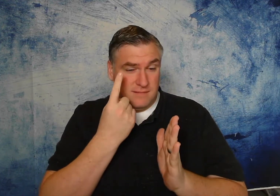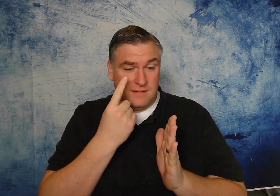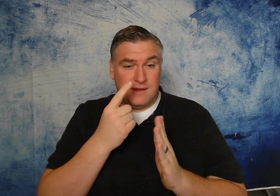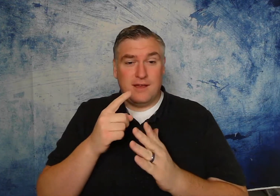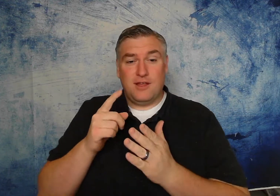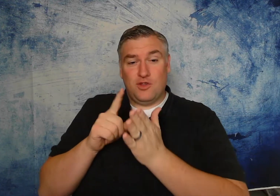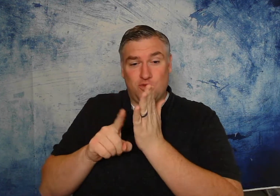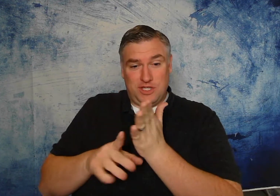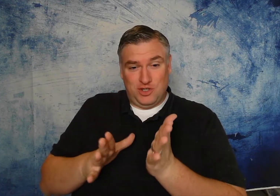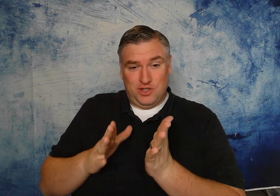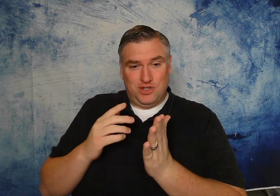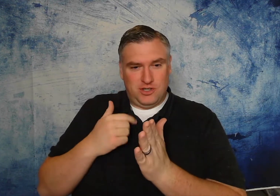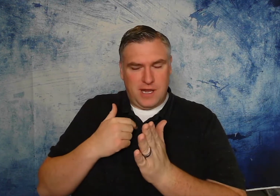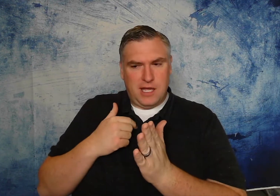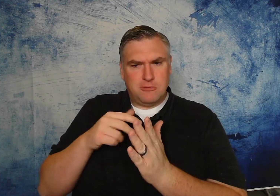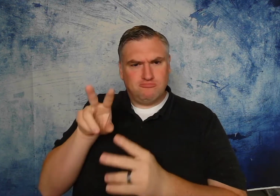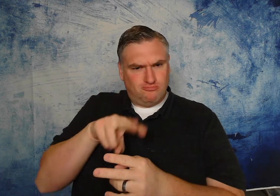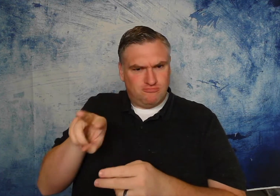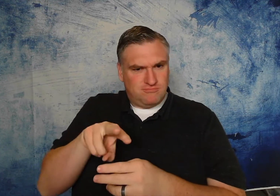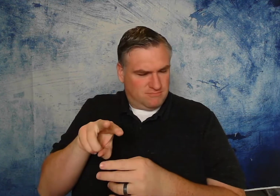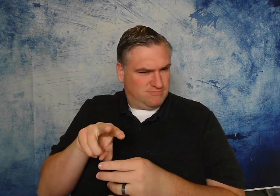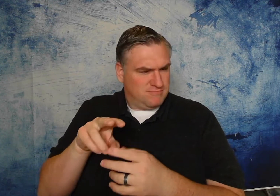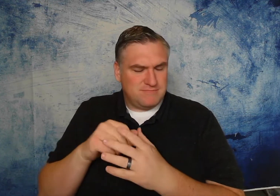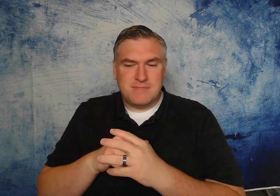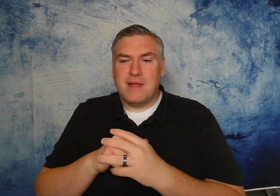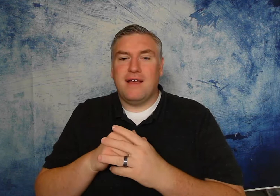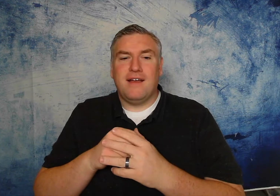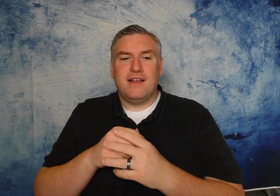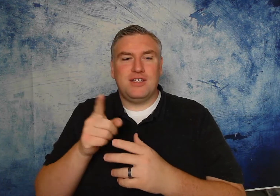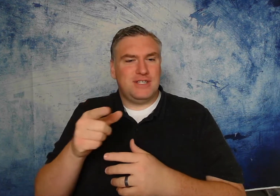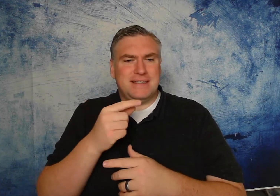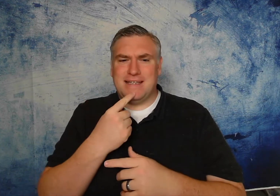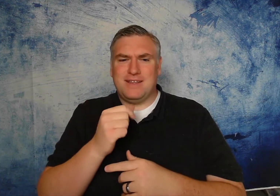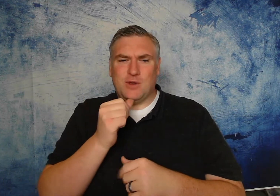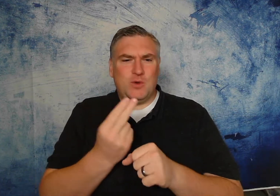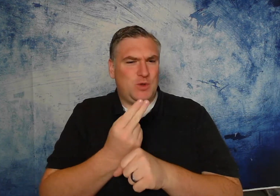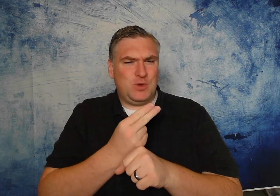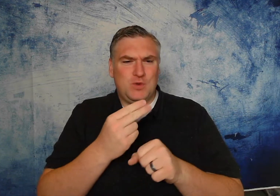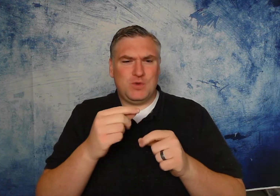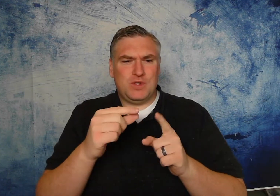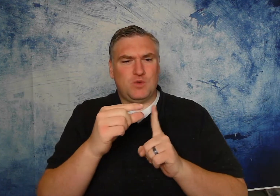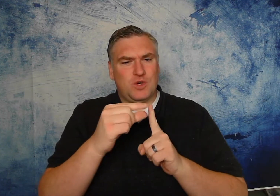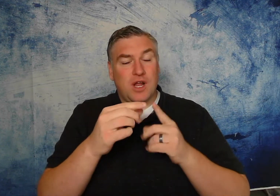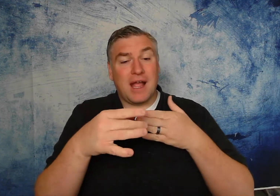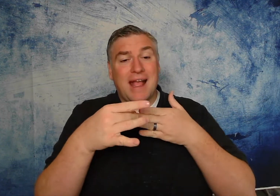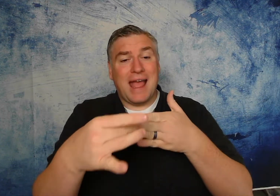Guided reading - the researcher that I was looking at, she doesn't use the term